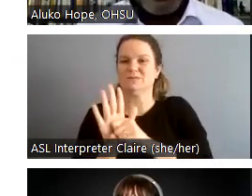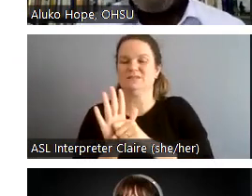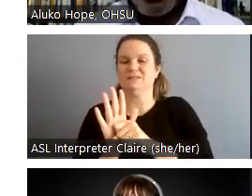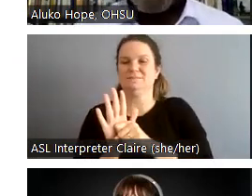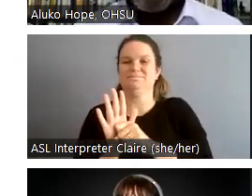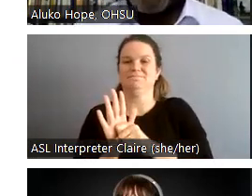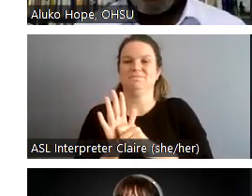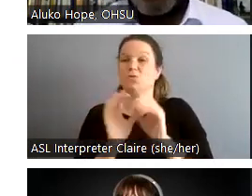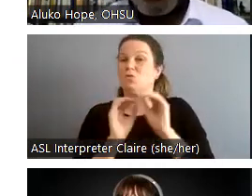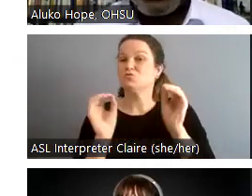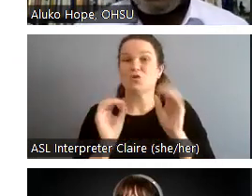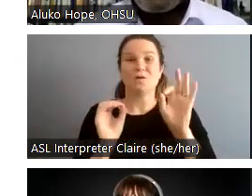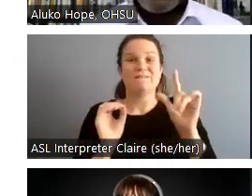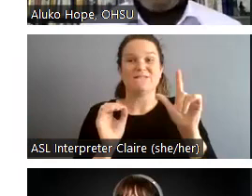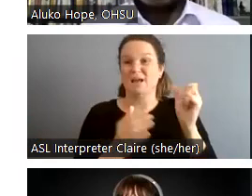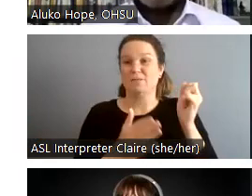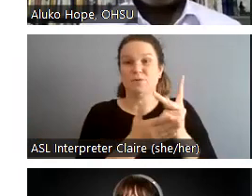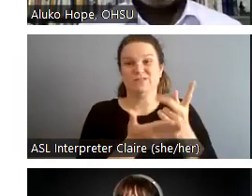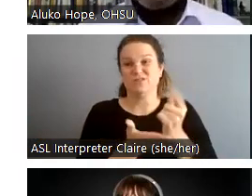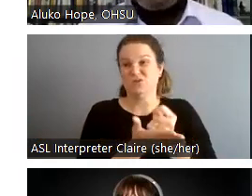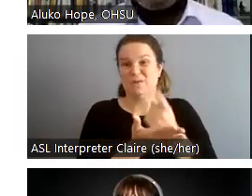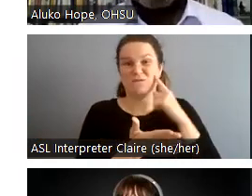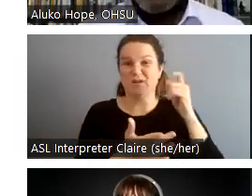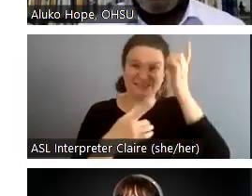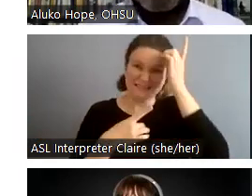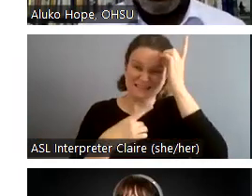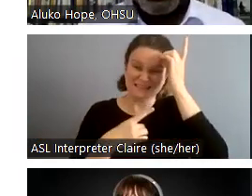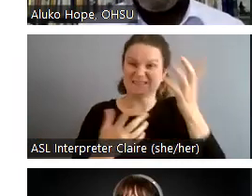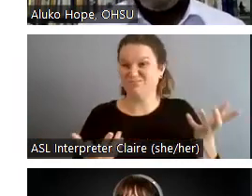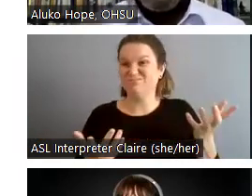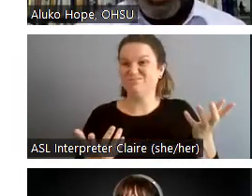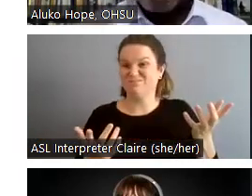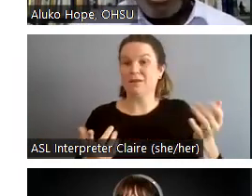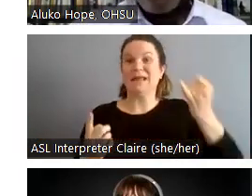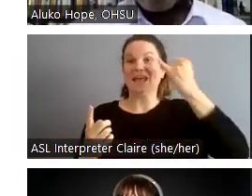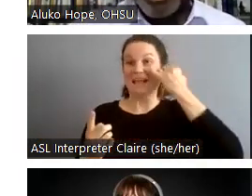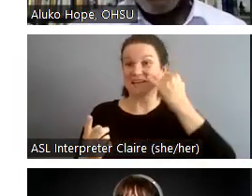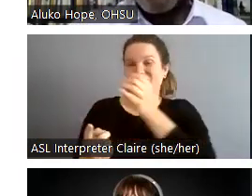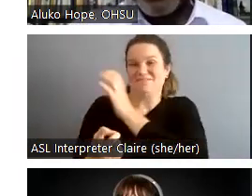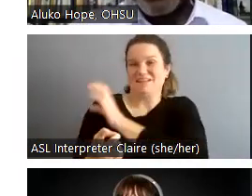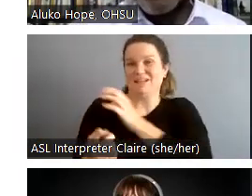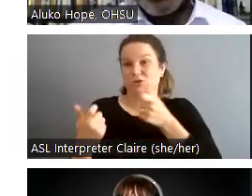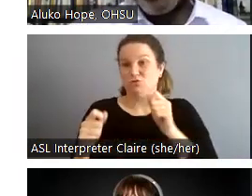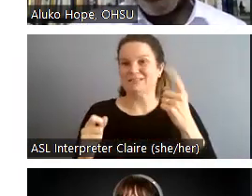no FDA approved treatments for this illness. And so, when the clinician is going to try things for you, you have to